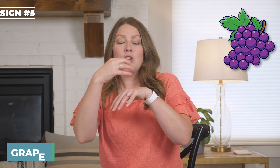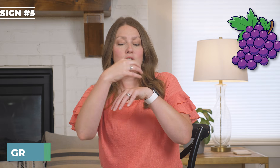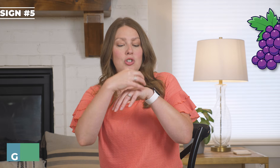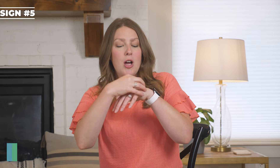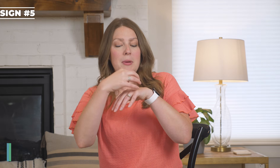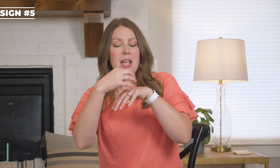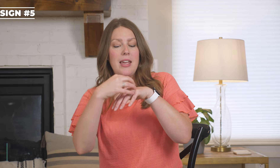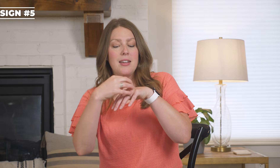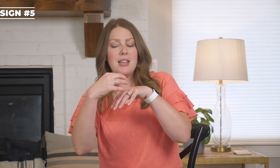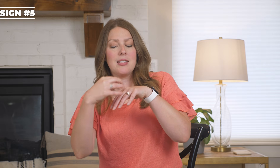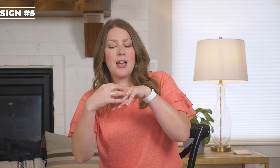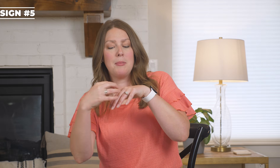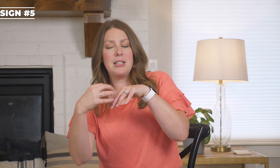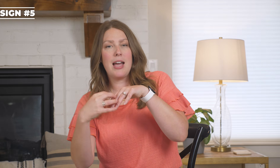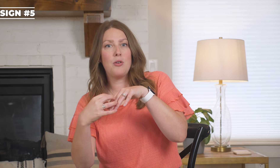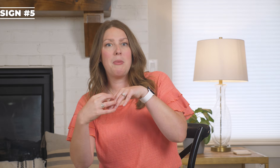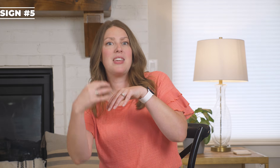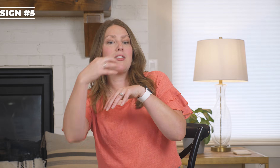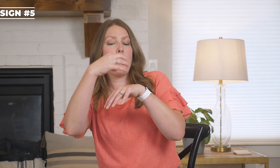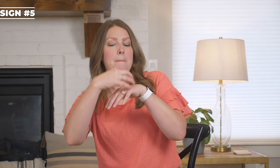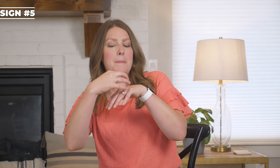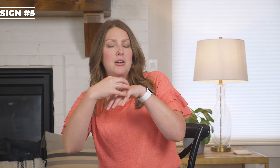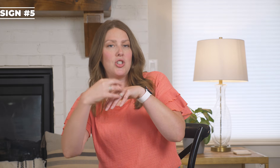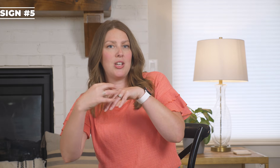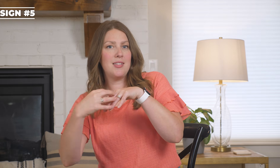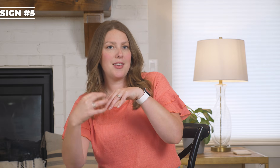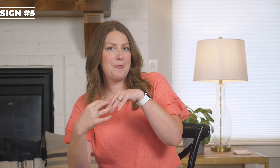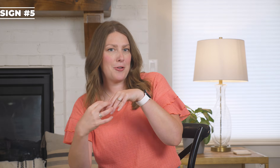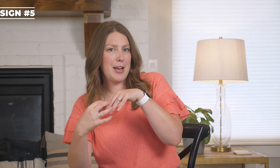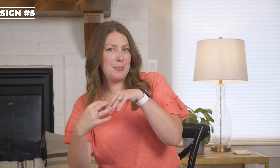Your dominant hand is coming down, making the bunches of grapes.